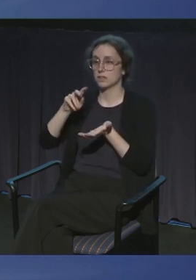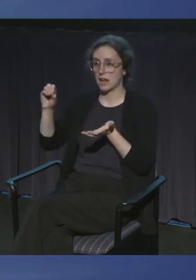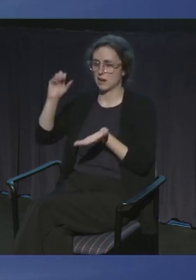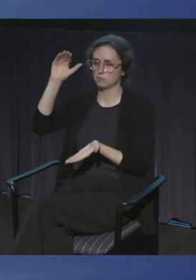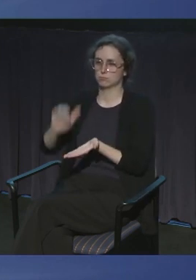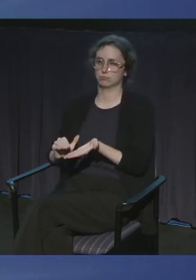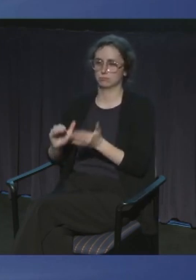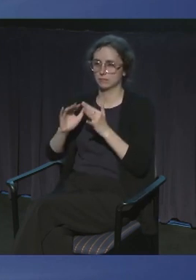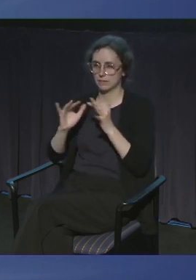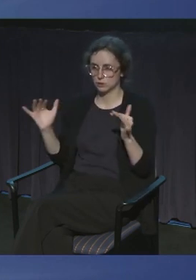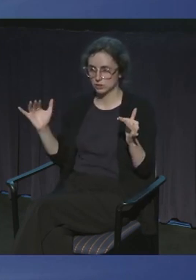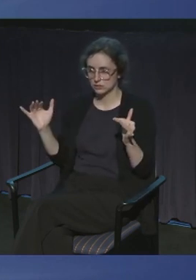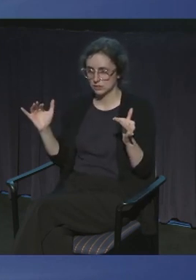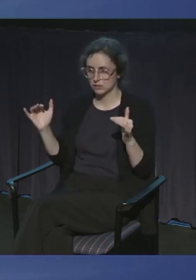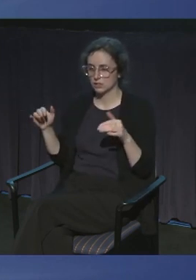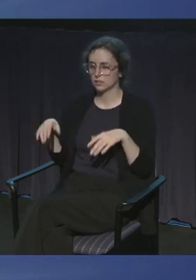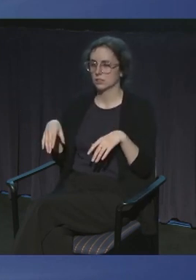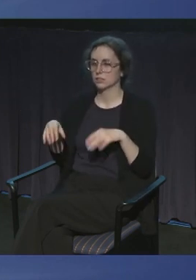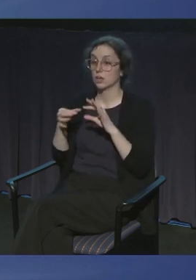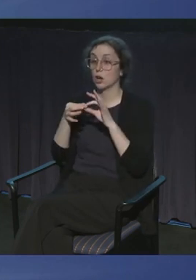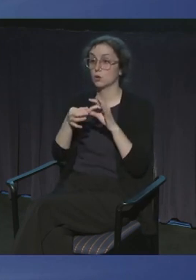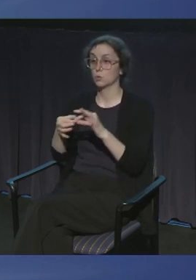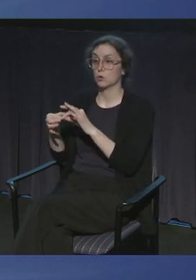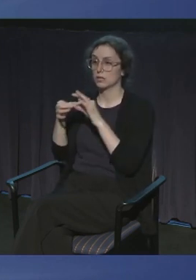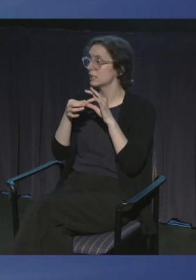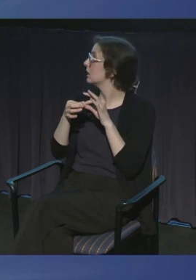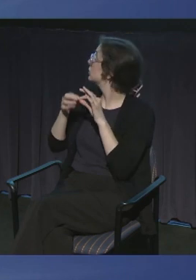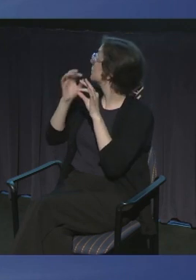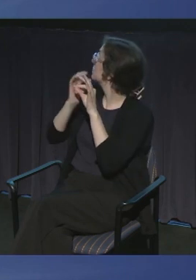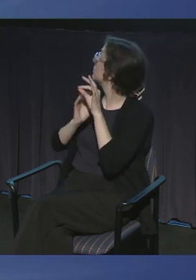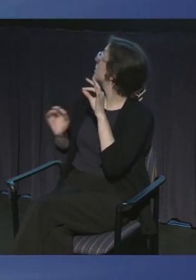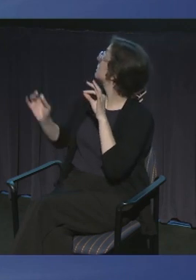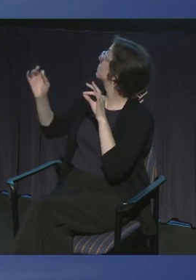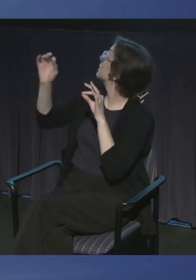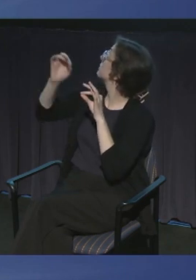WE WERE ABLE TO SEE THAT THE KNOCKOUT LOSS DIVERSITY AS SHOWN HERE AND BY COORDINATION PLOT THEY ARE QUITE DIFFERENT.